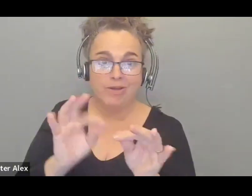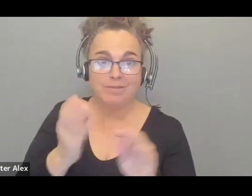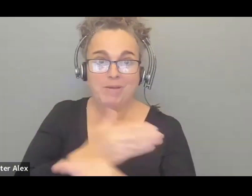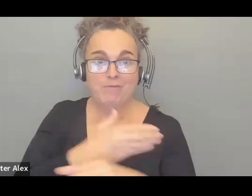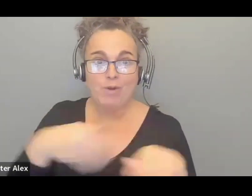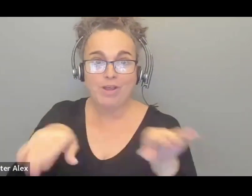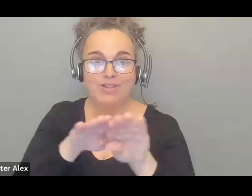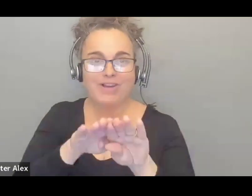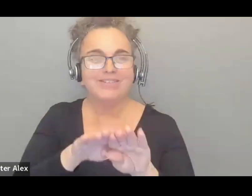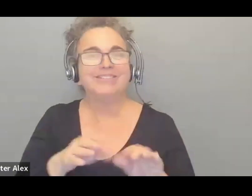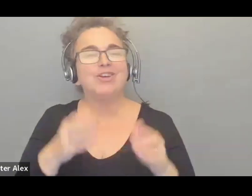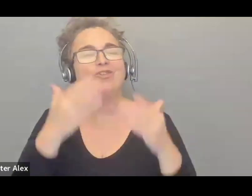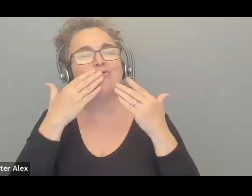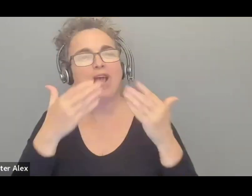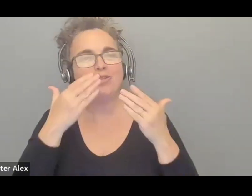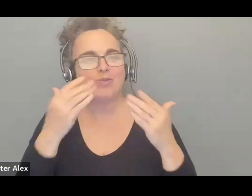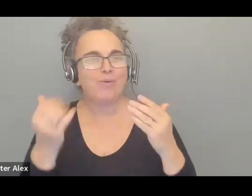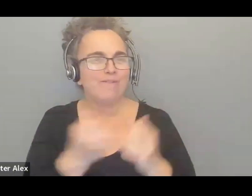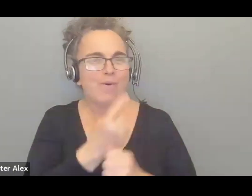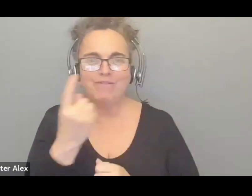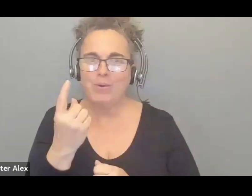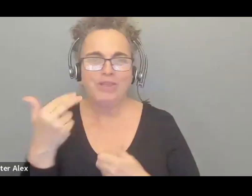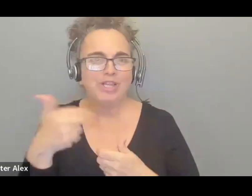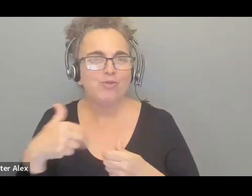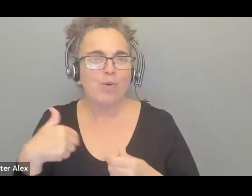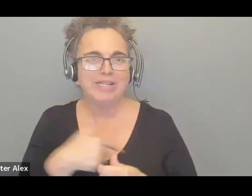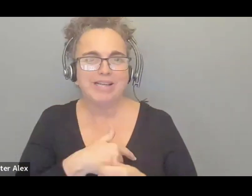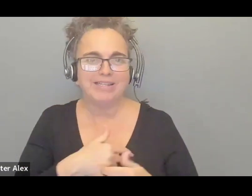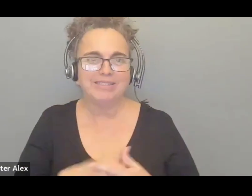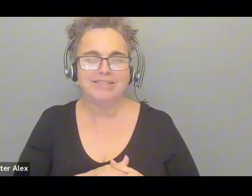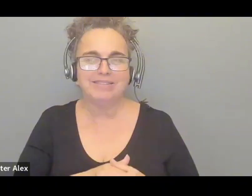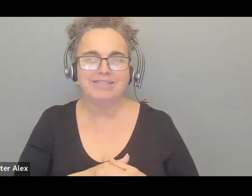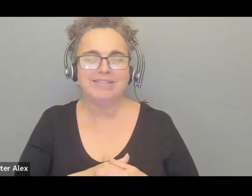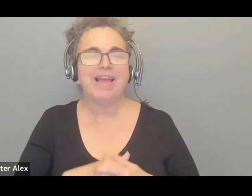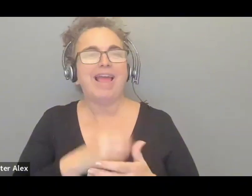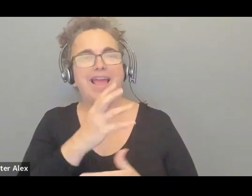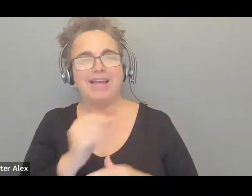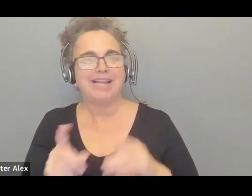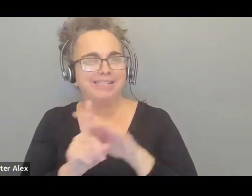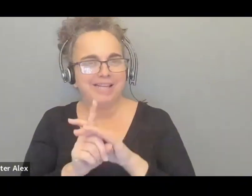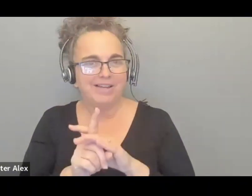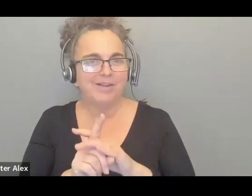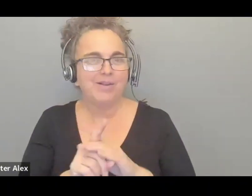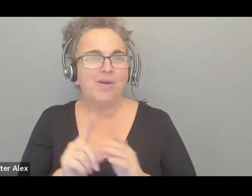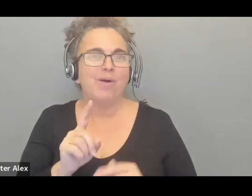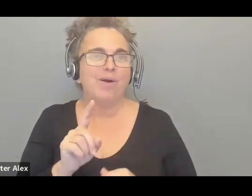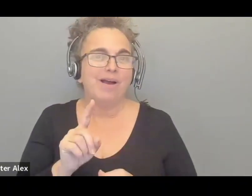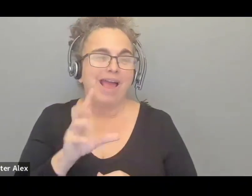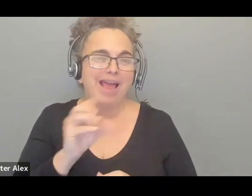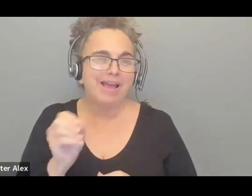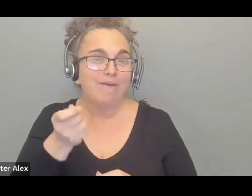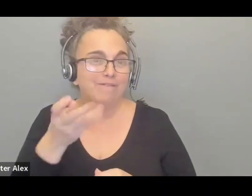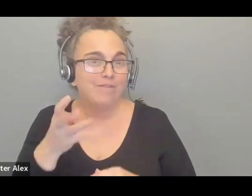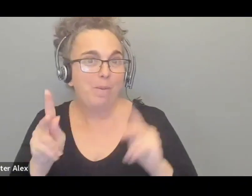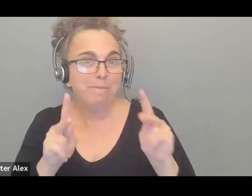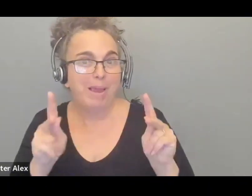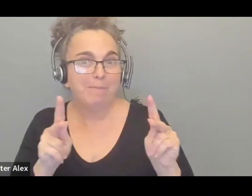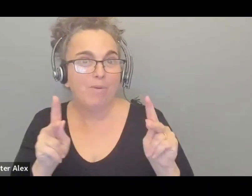Just gratitude for everyone that joined us and attended either one of these days and a couple of people that I seen have joined both days